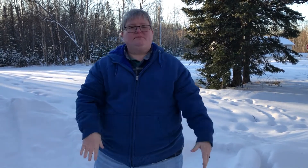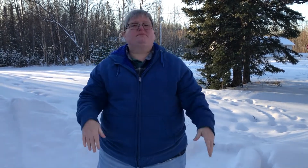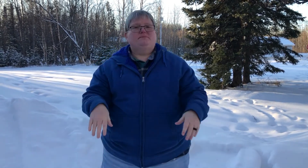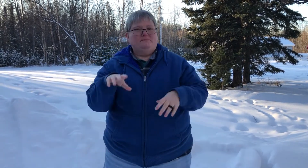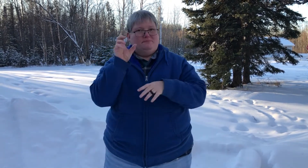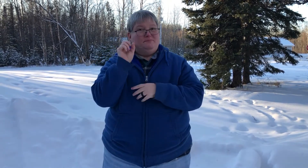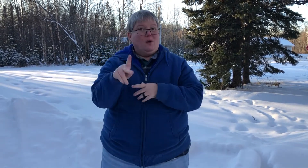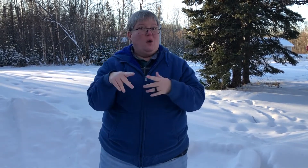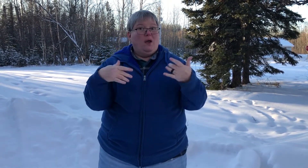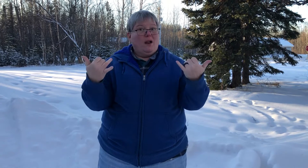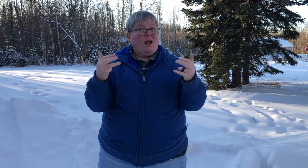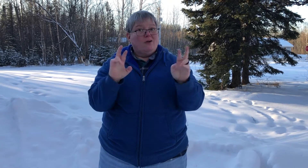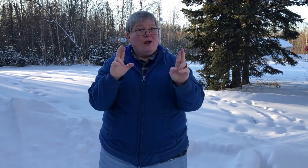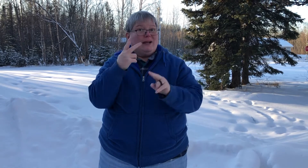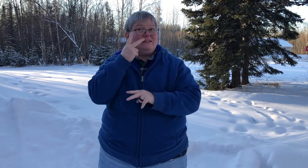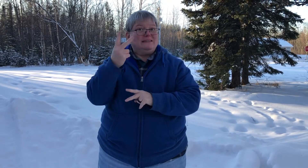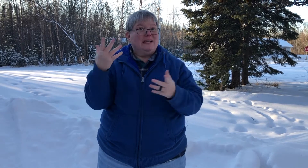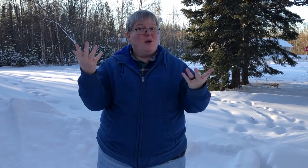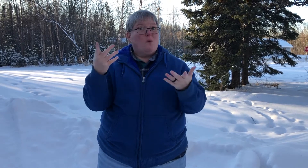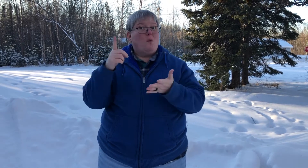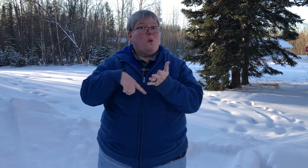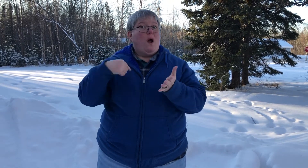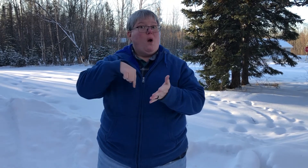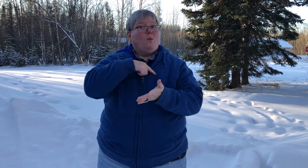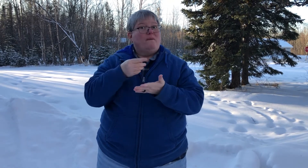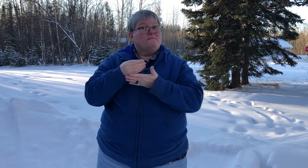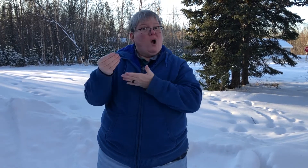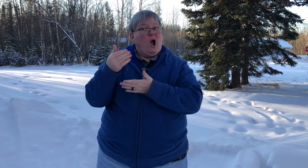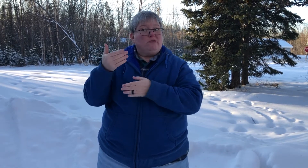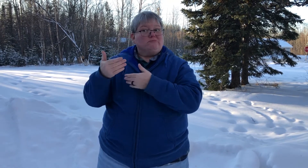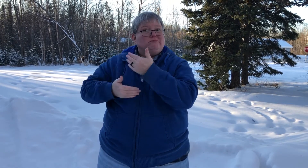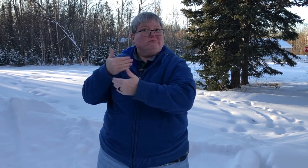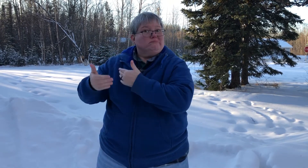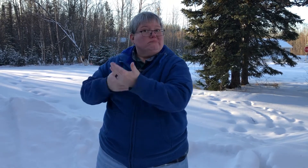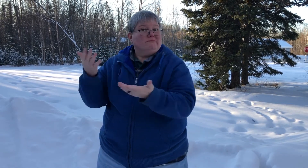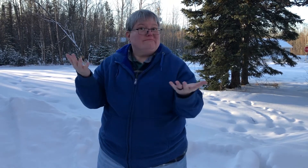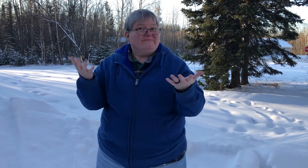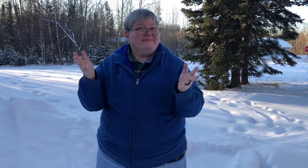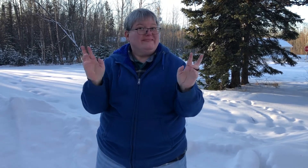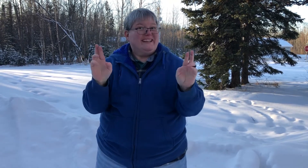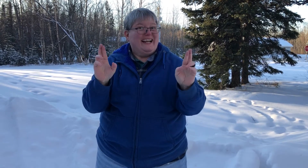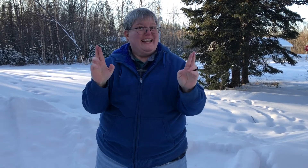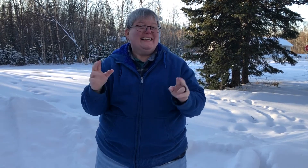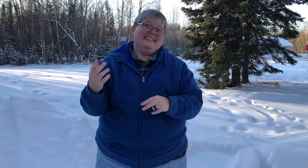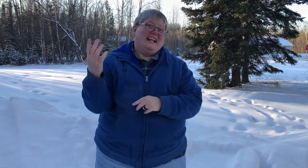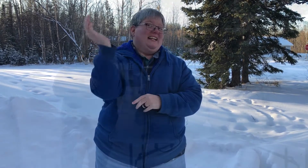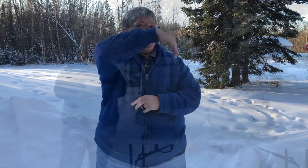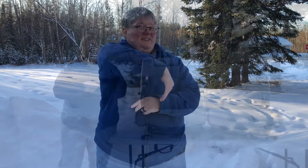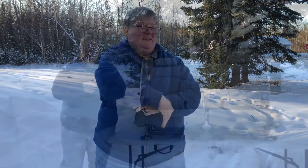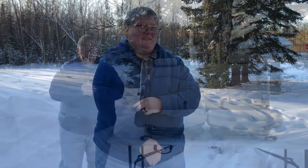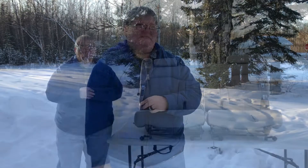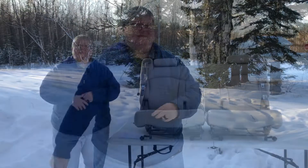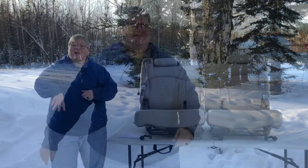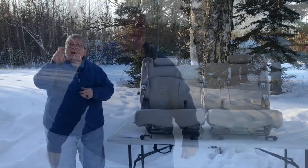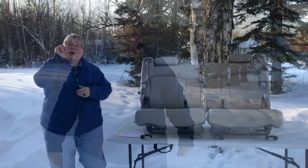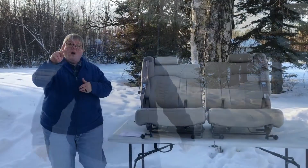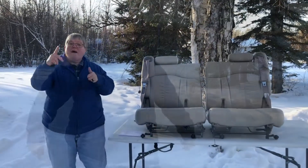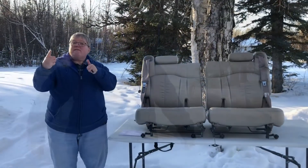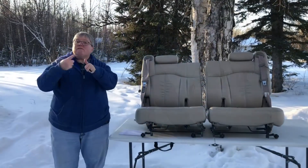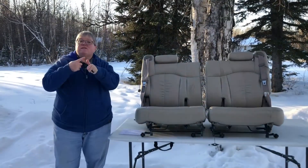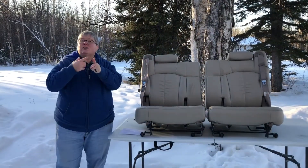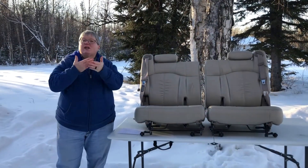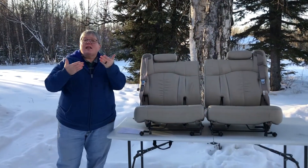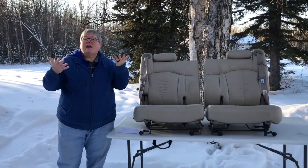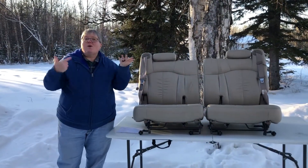Okay let's see. Now we're ready to see what we've bought. Ready? Let's go.